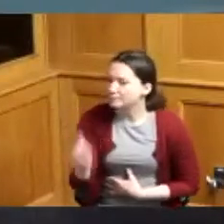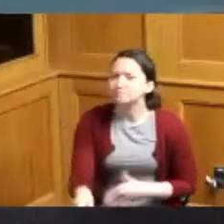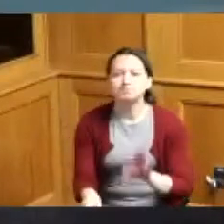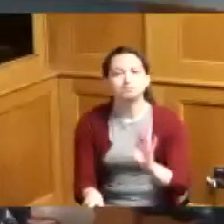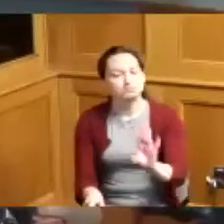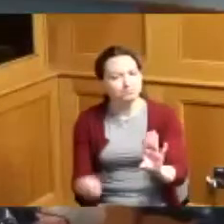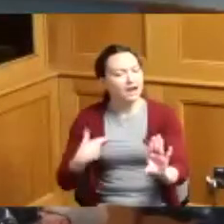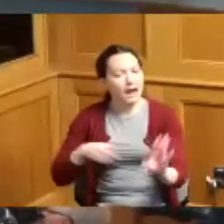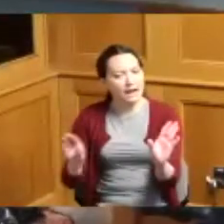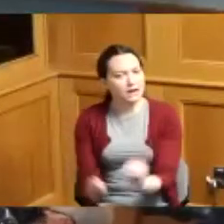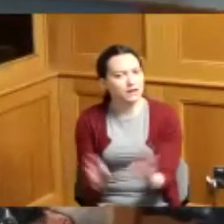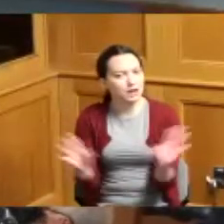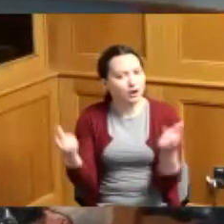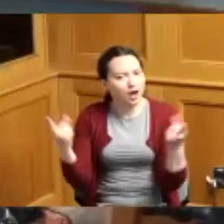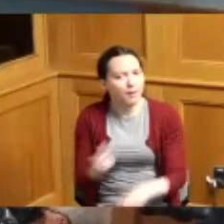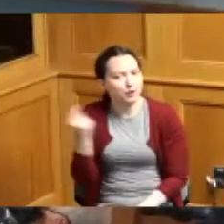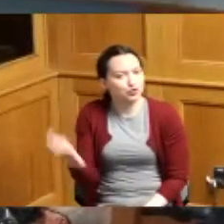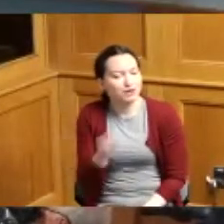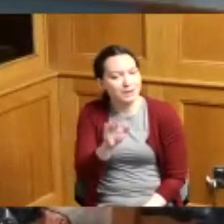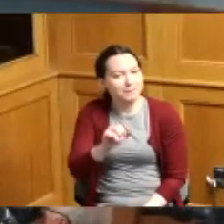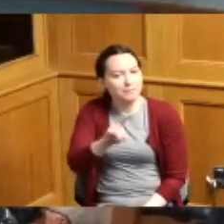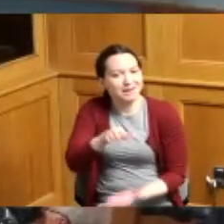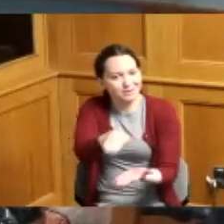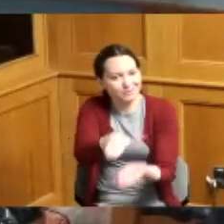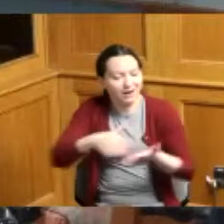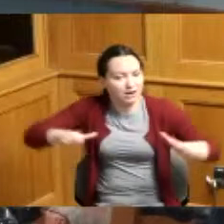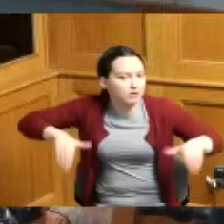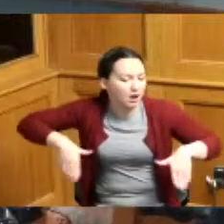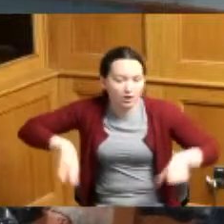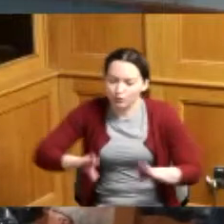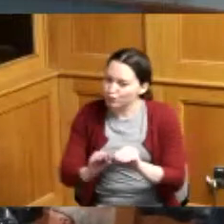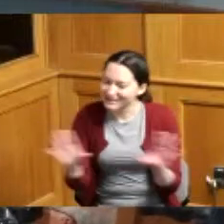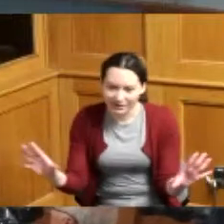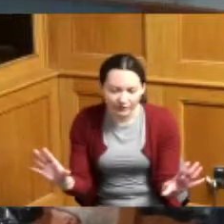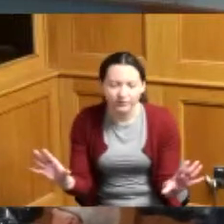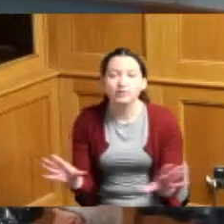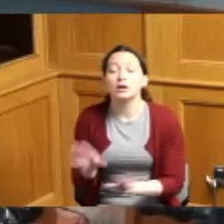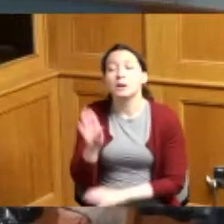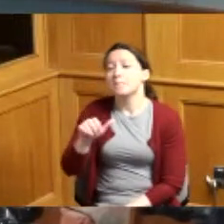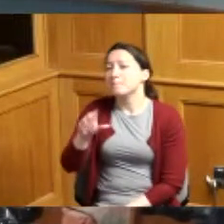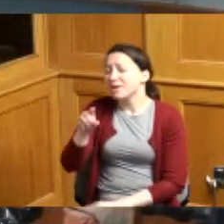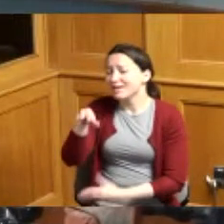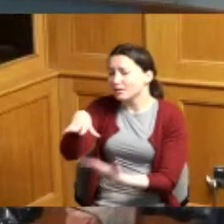very clear on Tuesday that the bid package was not received the bid package was not received but we